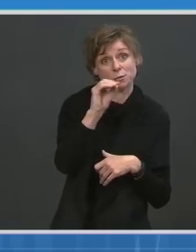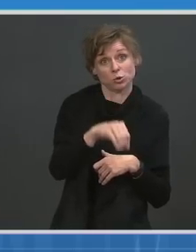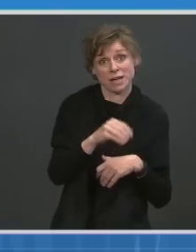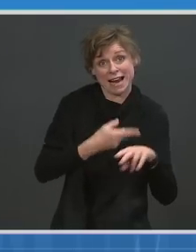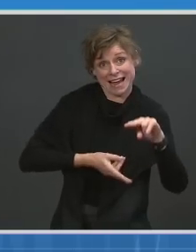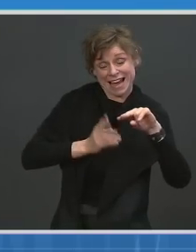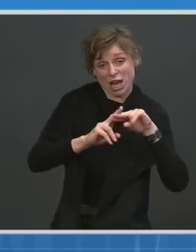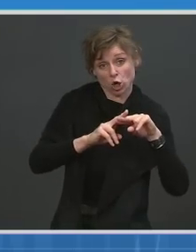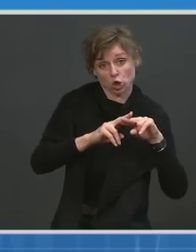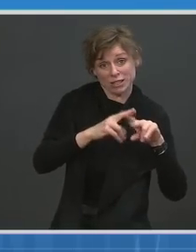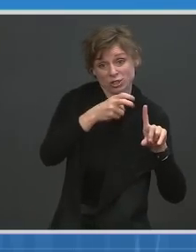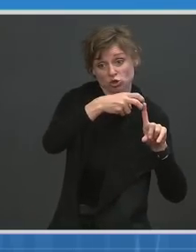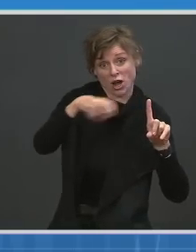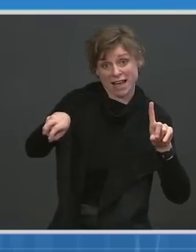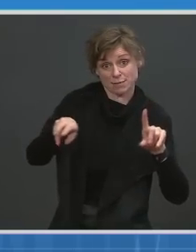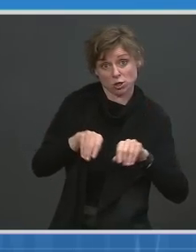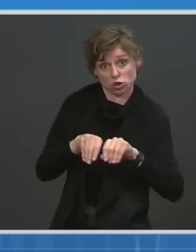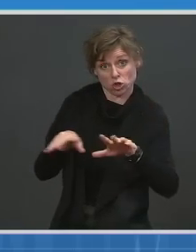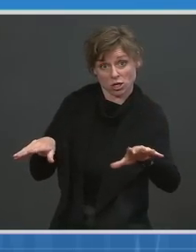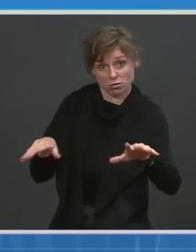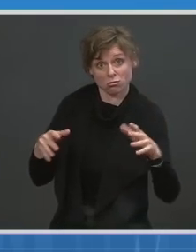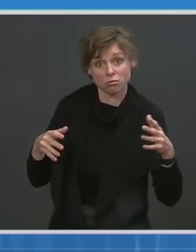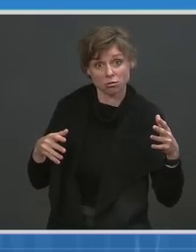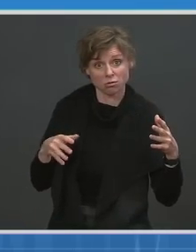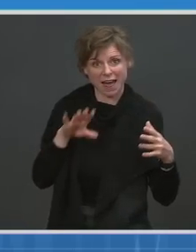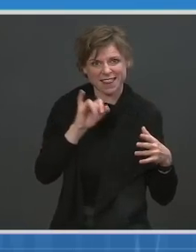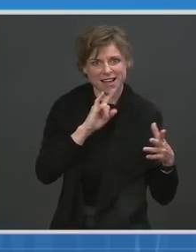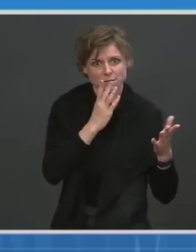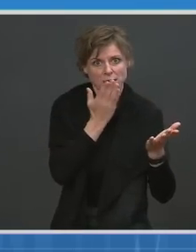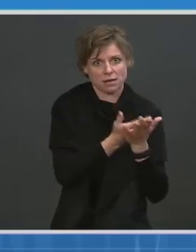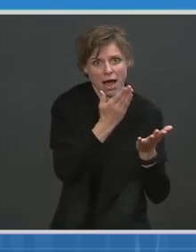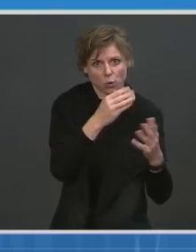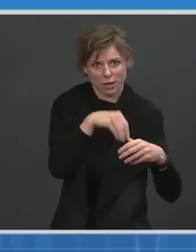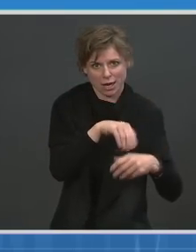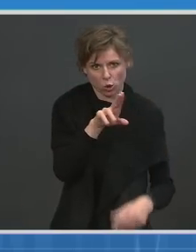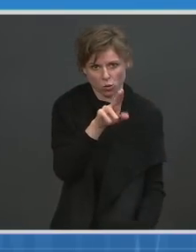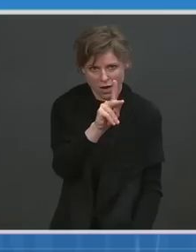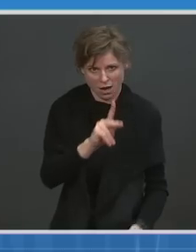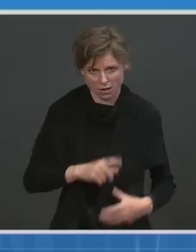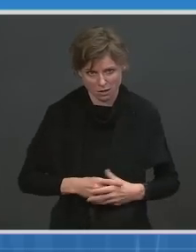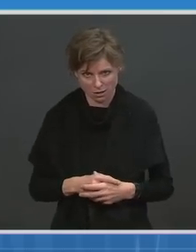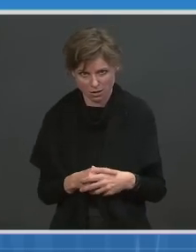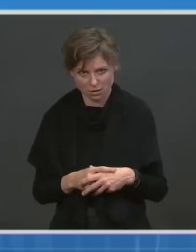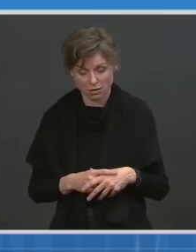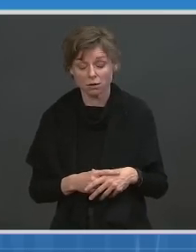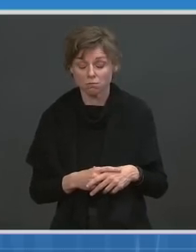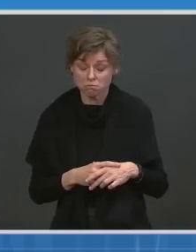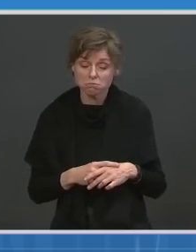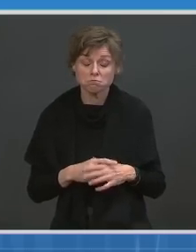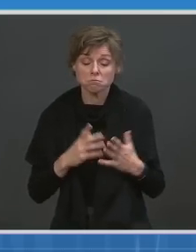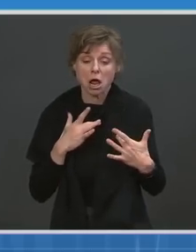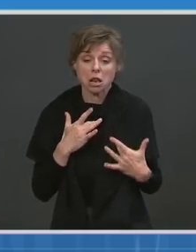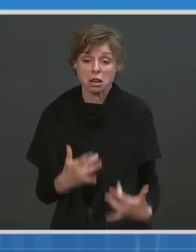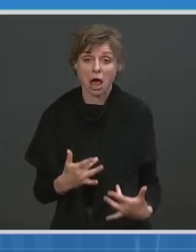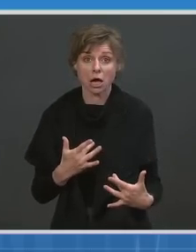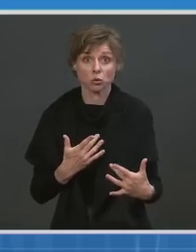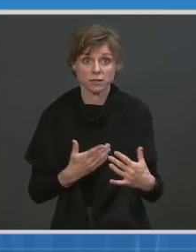that has been documented in the UK, and there's likely an increase in severity of disease